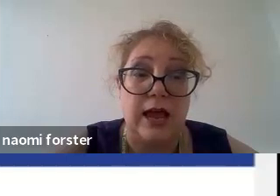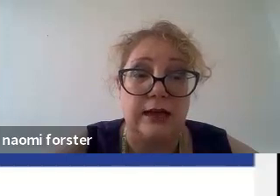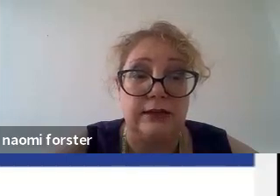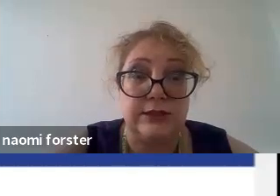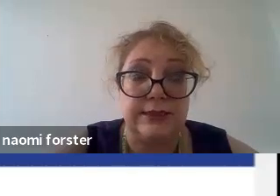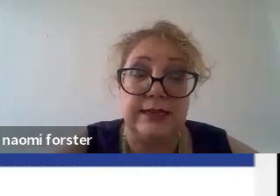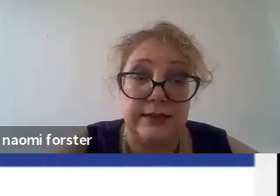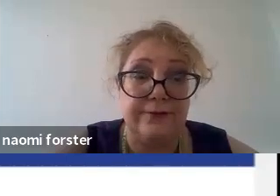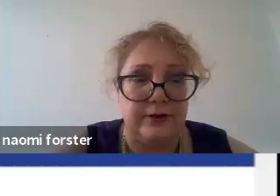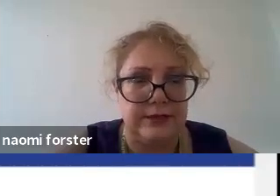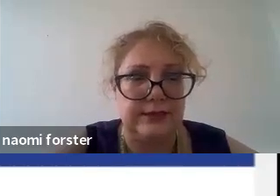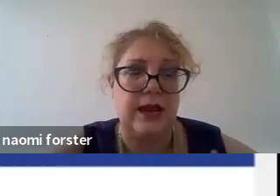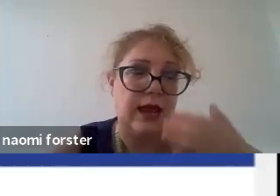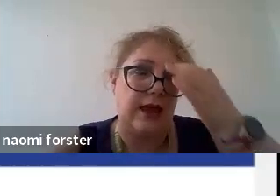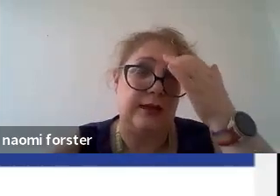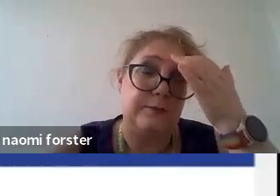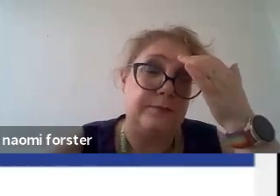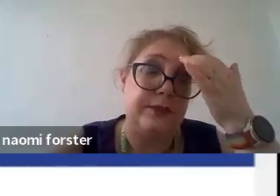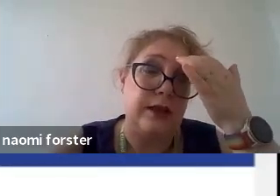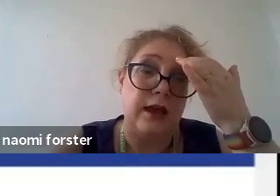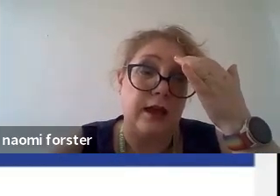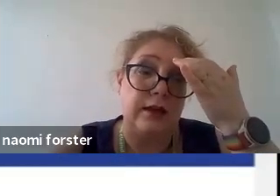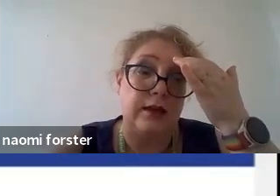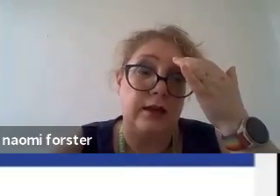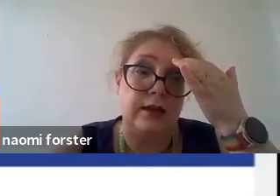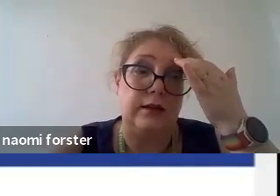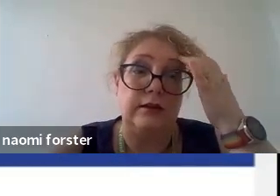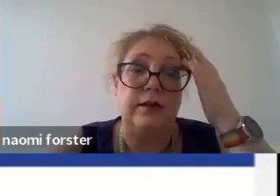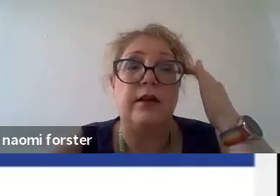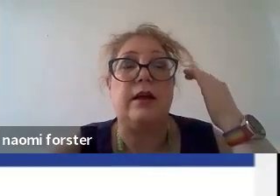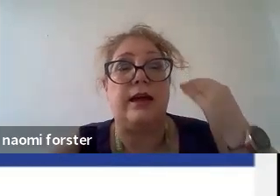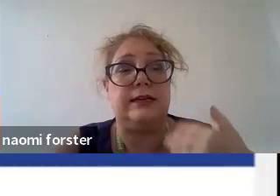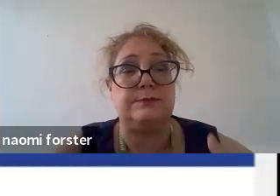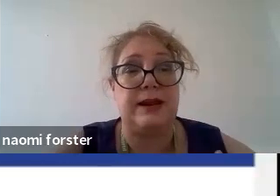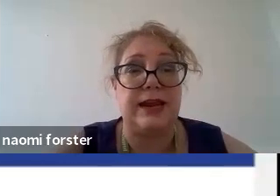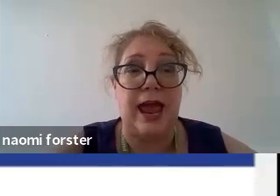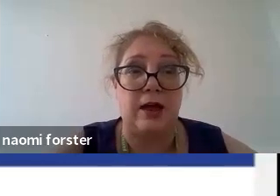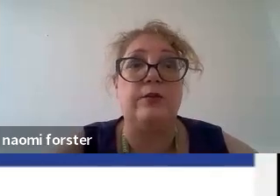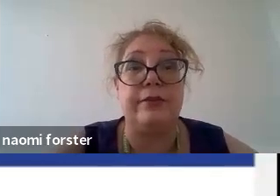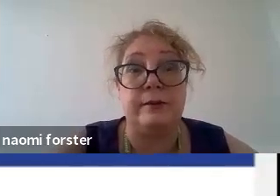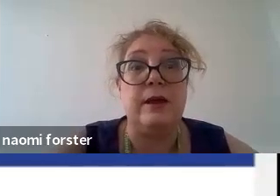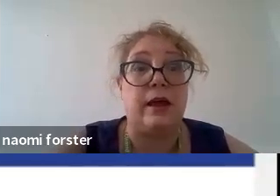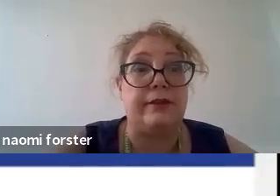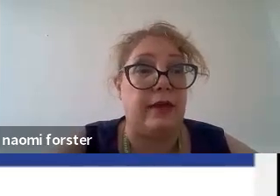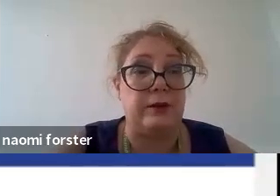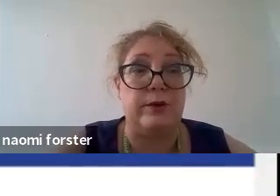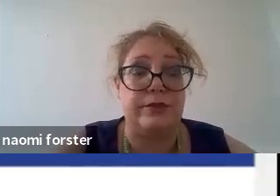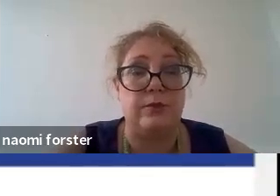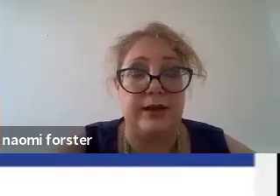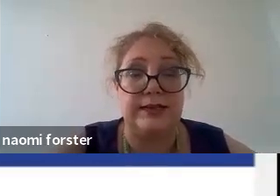to see the difference and explaining how... I think with the word list,